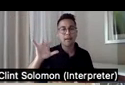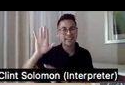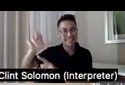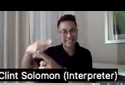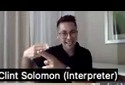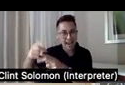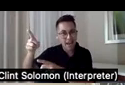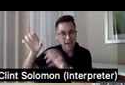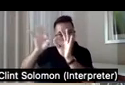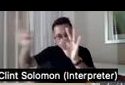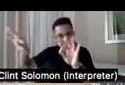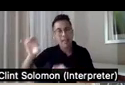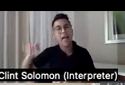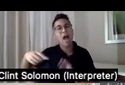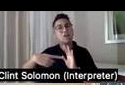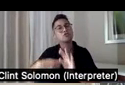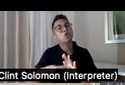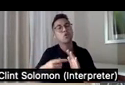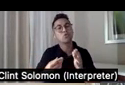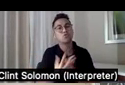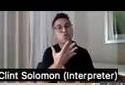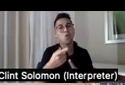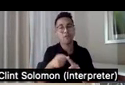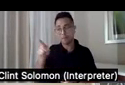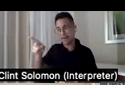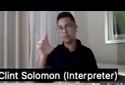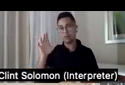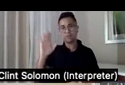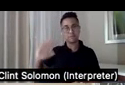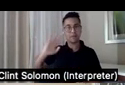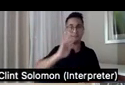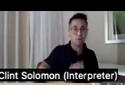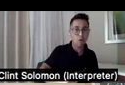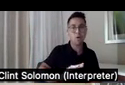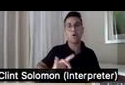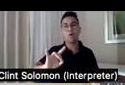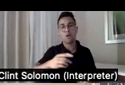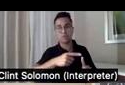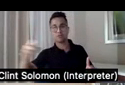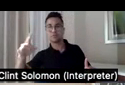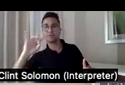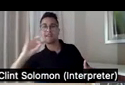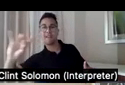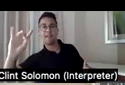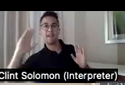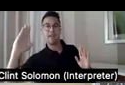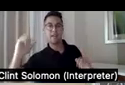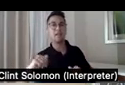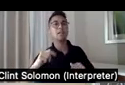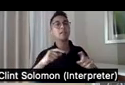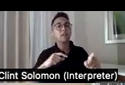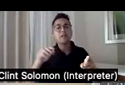the growth from when he was four years to eight years of age and here's some additional references